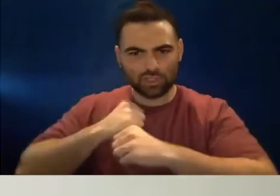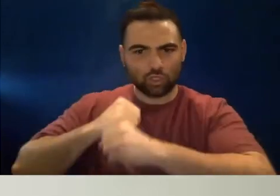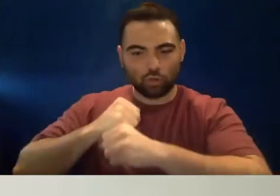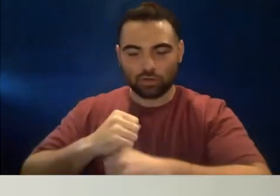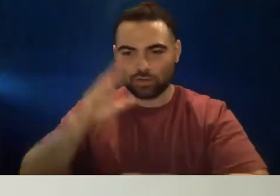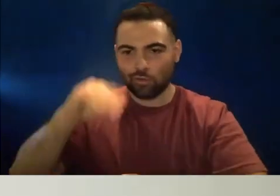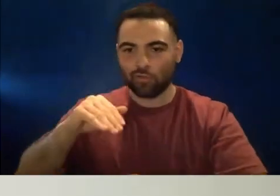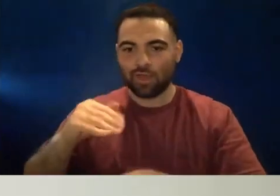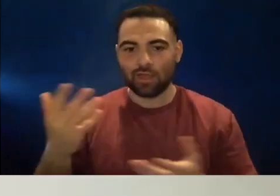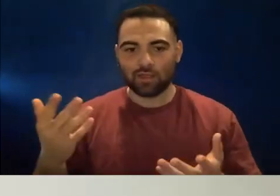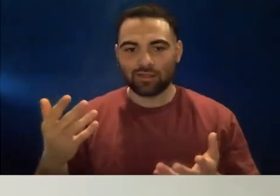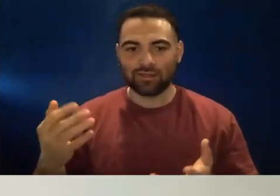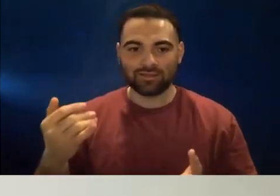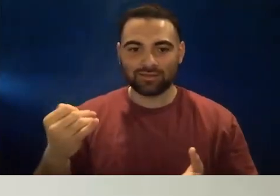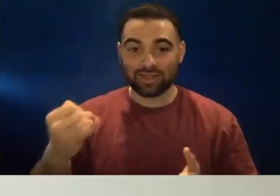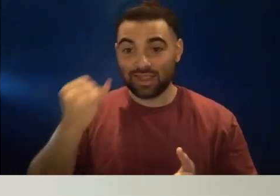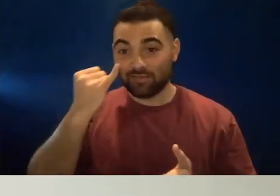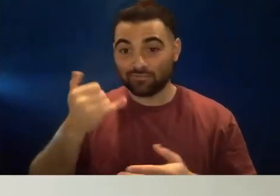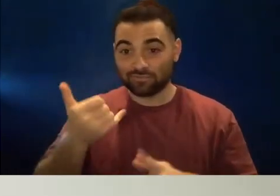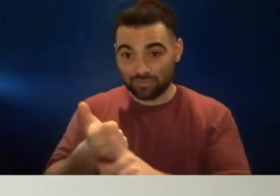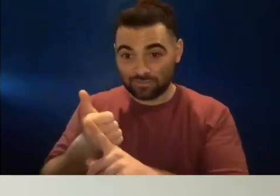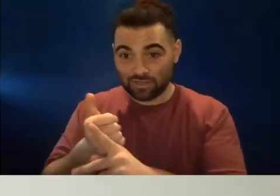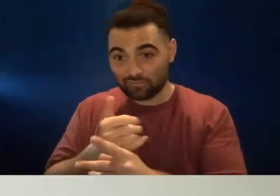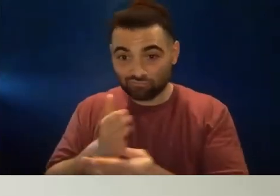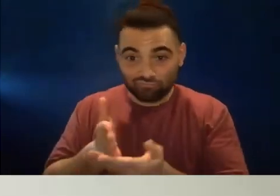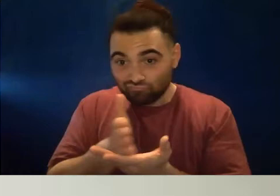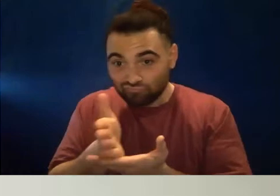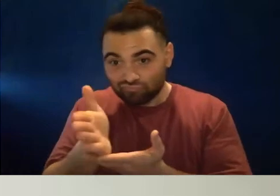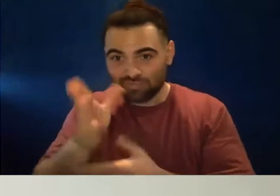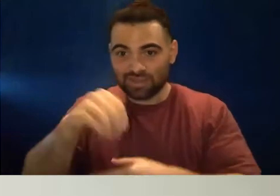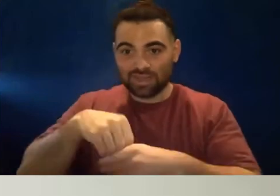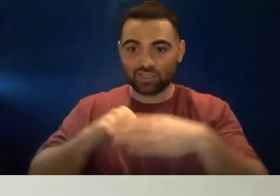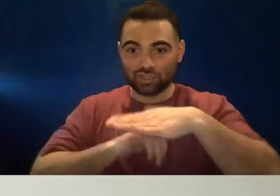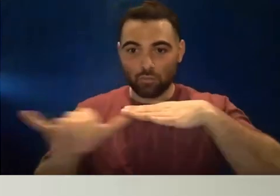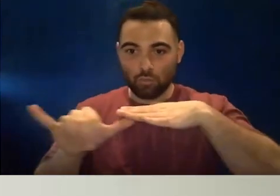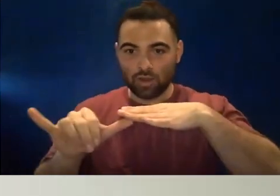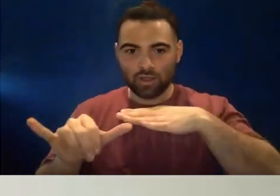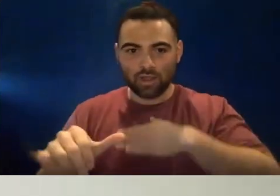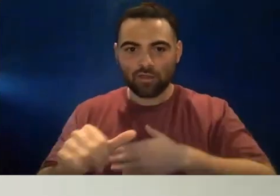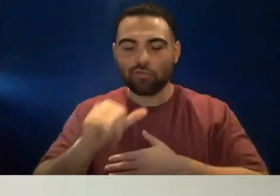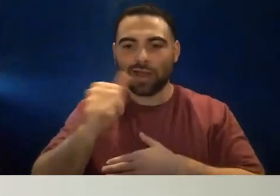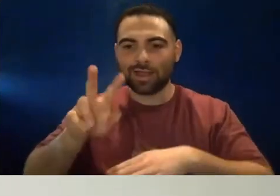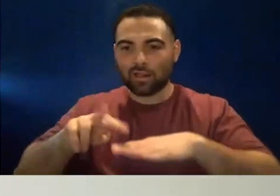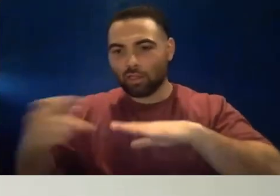if they're navigating a small passageway in a subway station that they're not gonna go over the edge somehow,